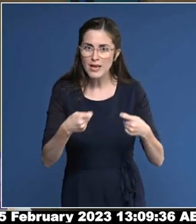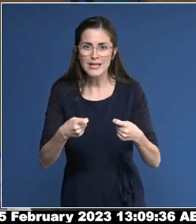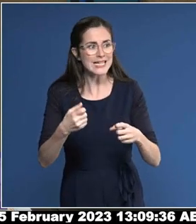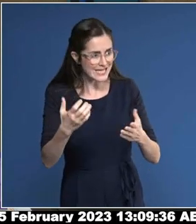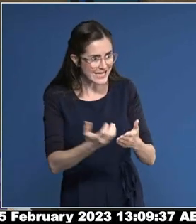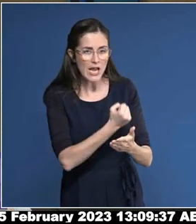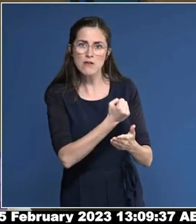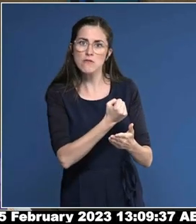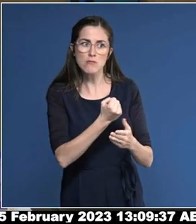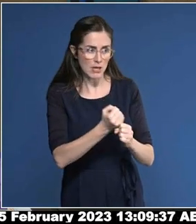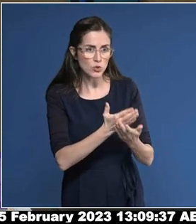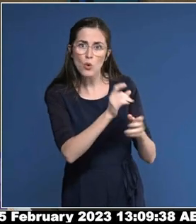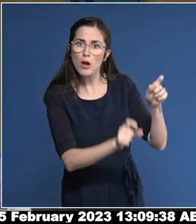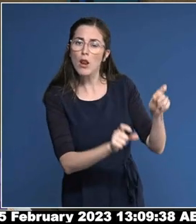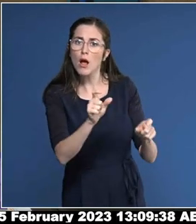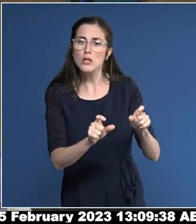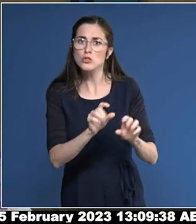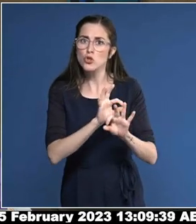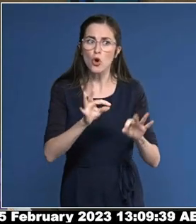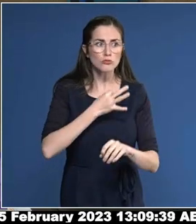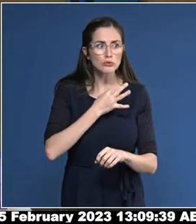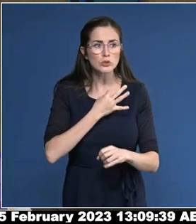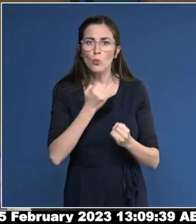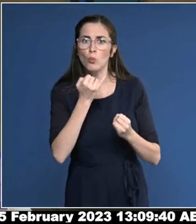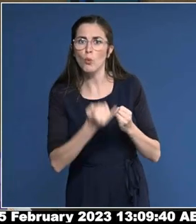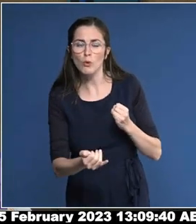clients against the risk of violence, abuse, neglect and exploitation.